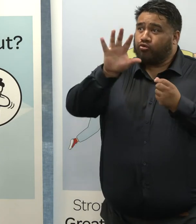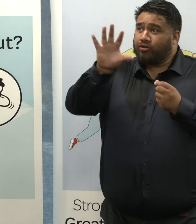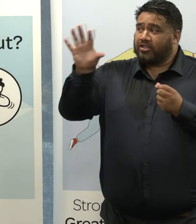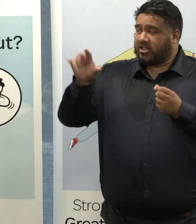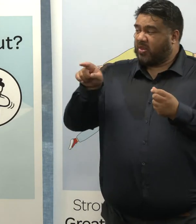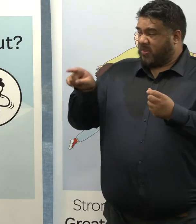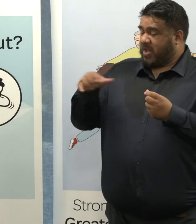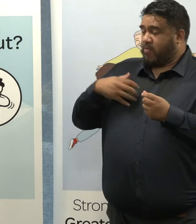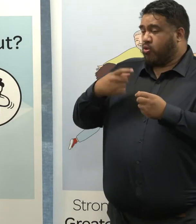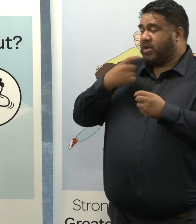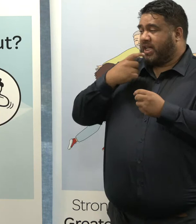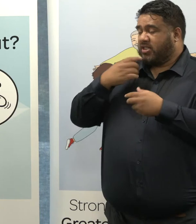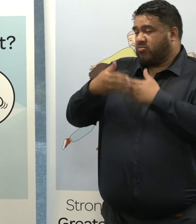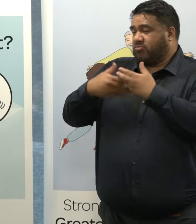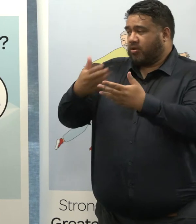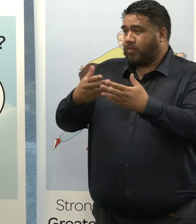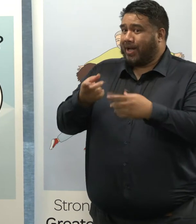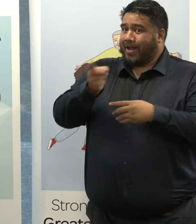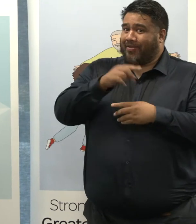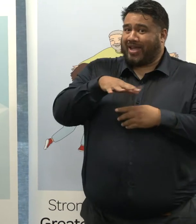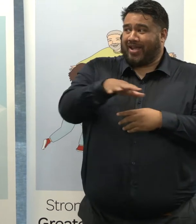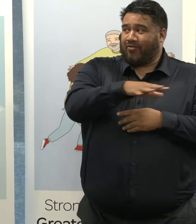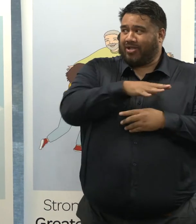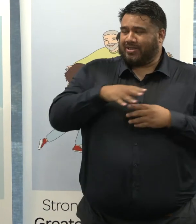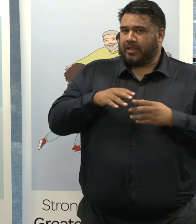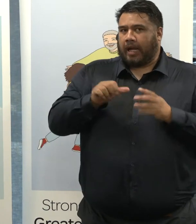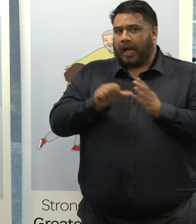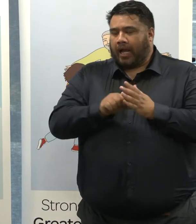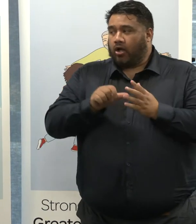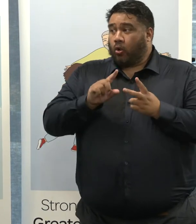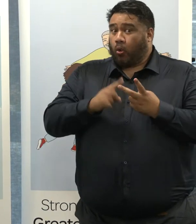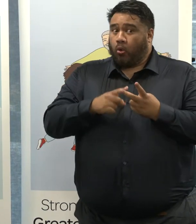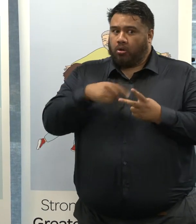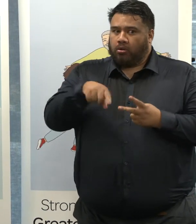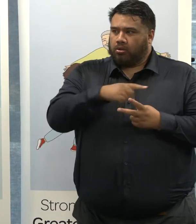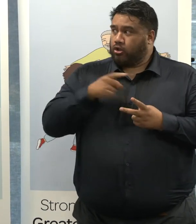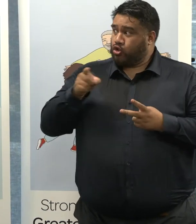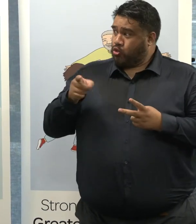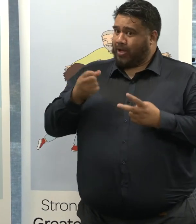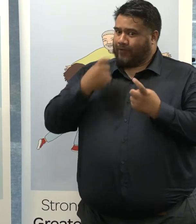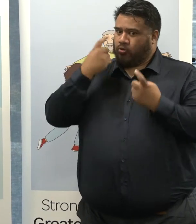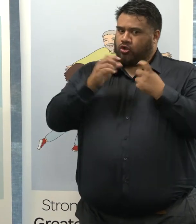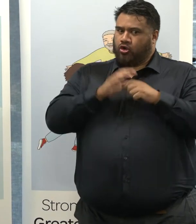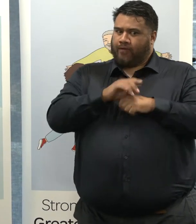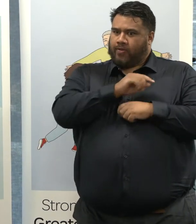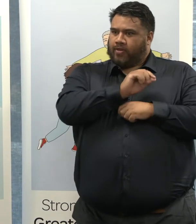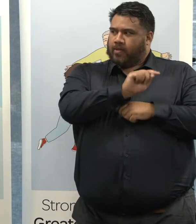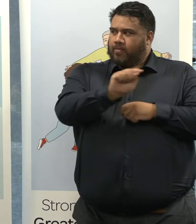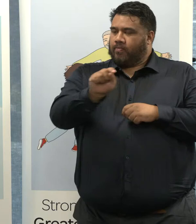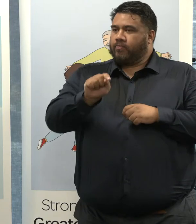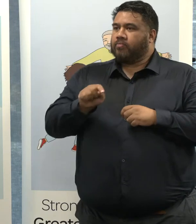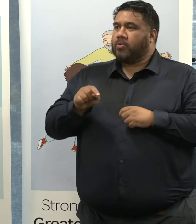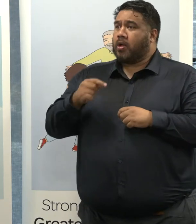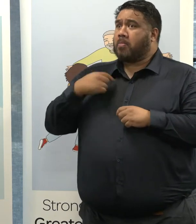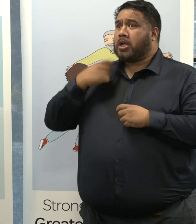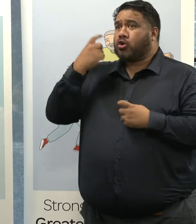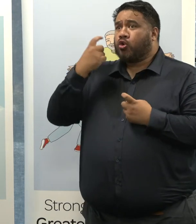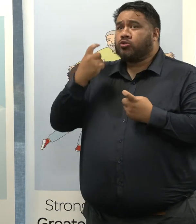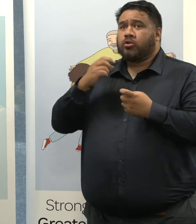essentially where this is easier to do what you are seeing more of this happen and as in more of reasons around